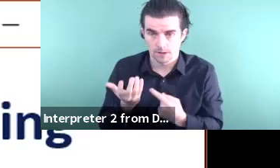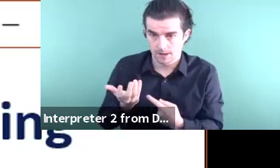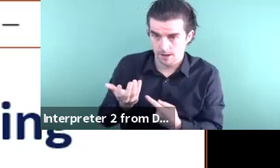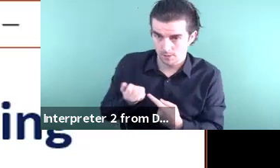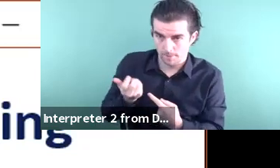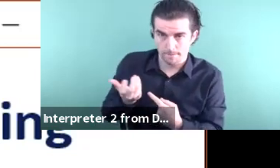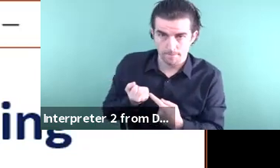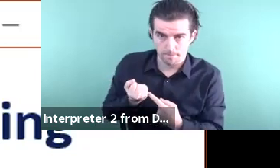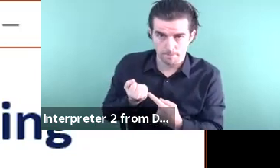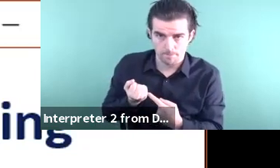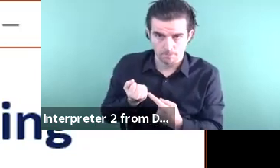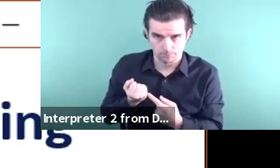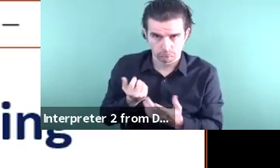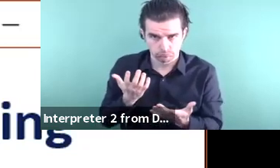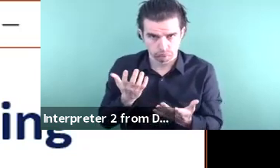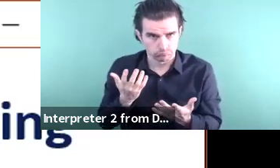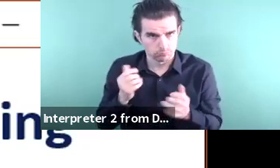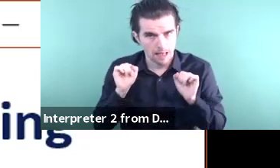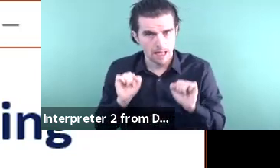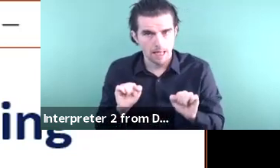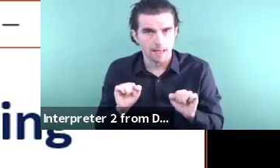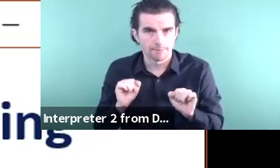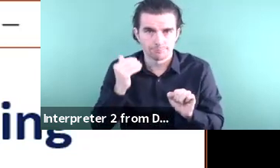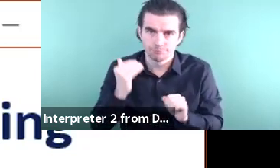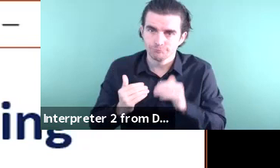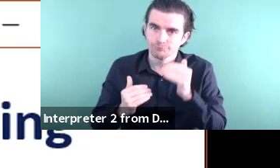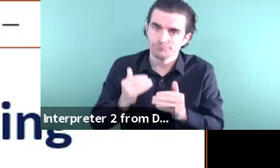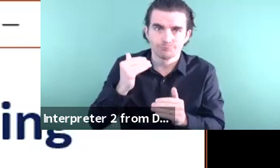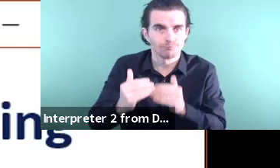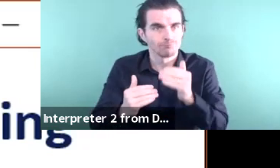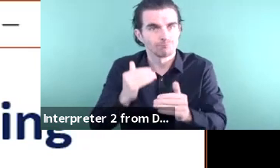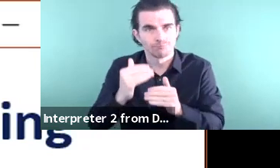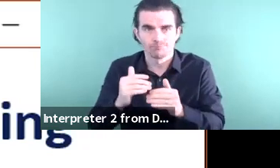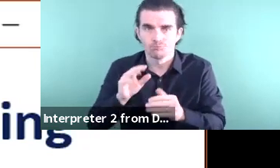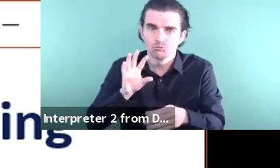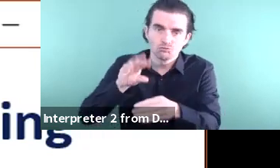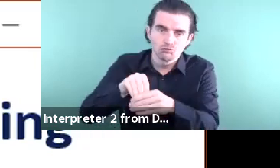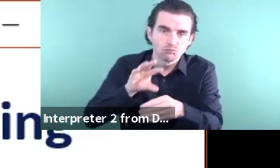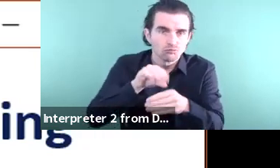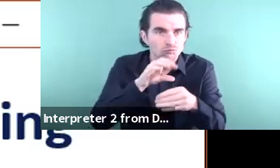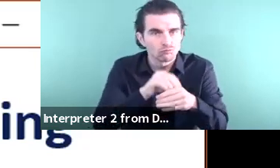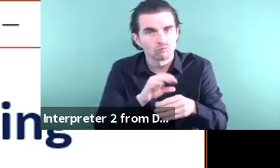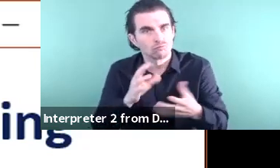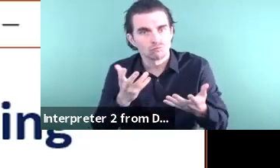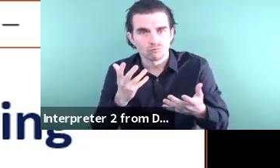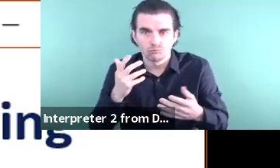people without disabilities and for people with disabilities, which means that in order to reach